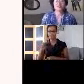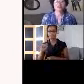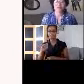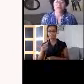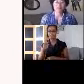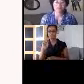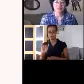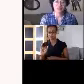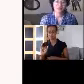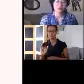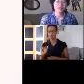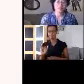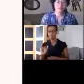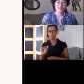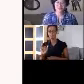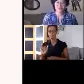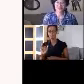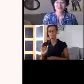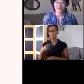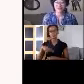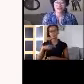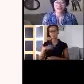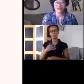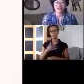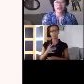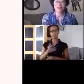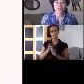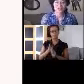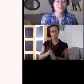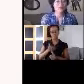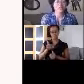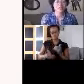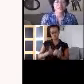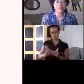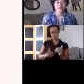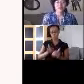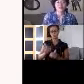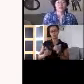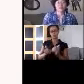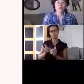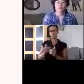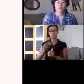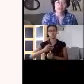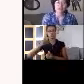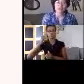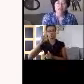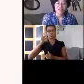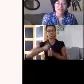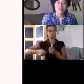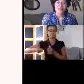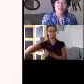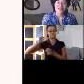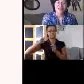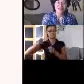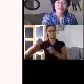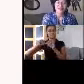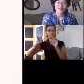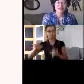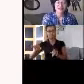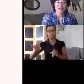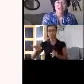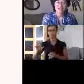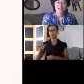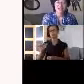way to white supremacy, and to this culture of whiteness. So without changing, without